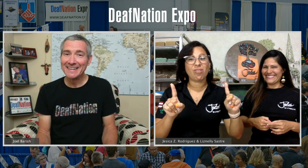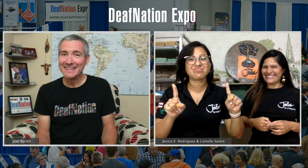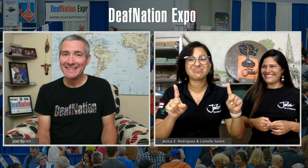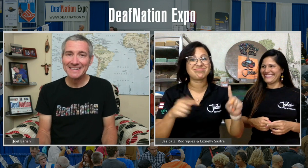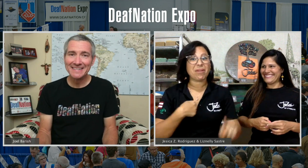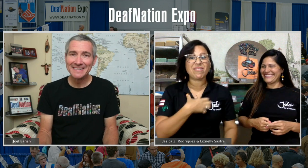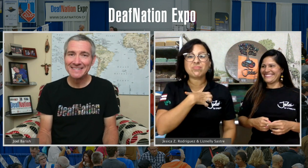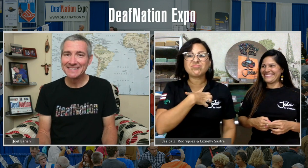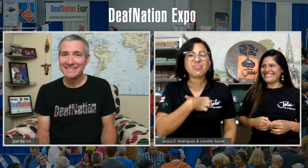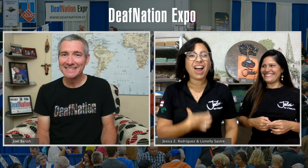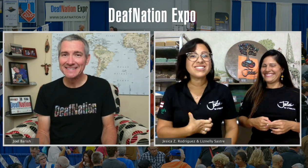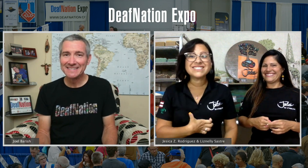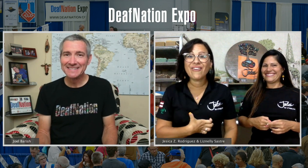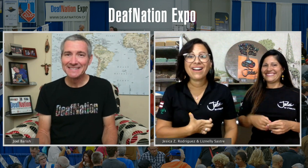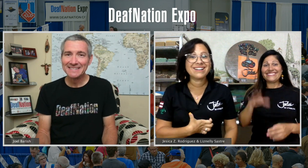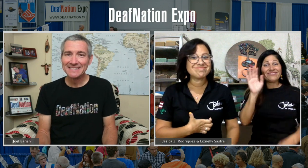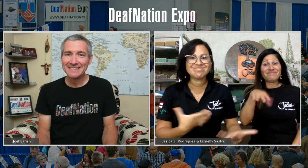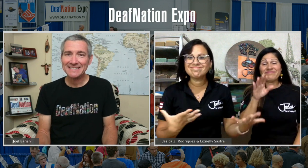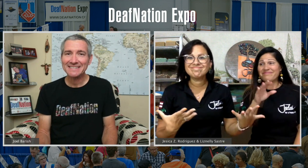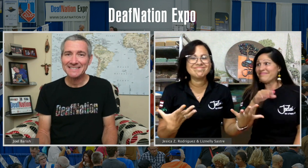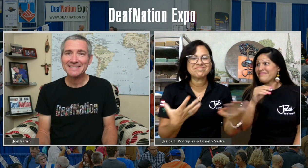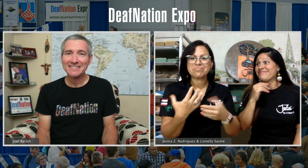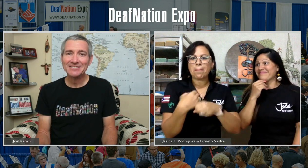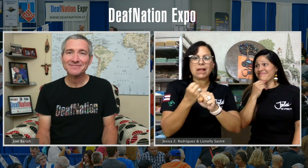But I have a passion to make this.